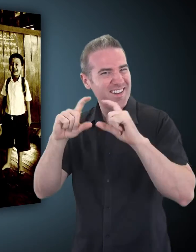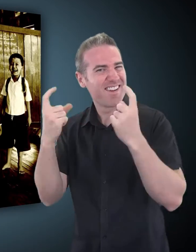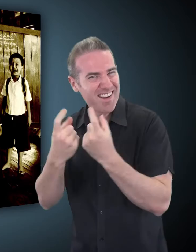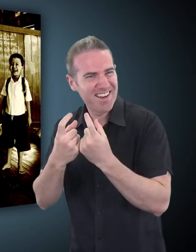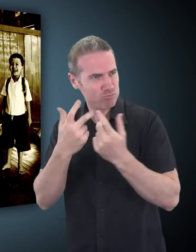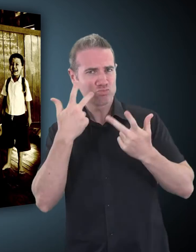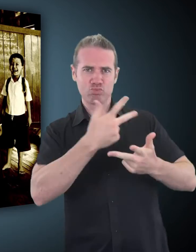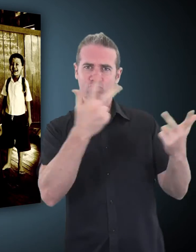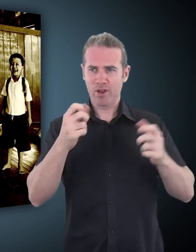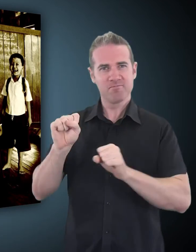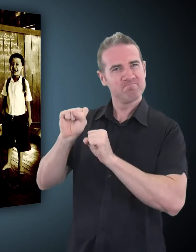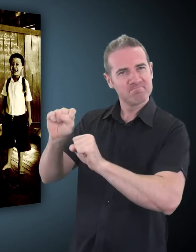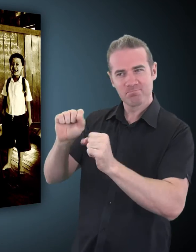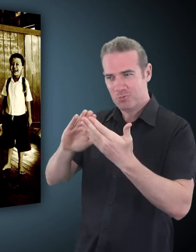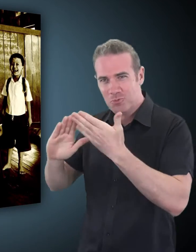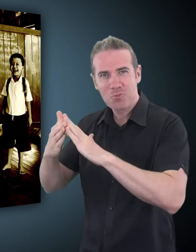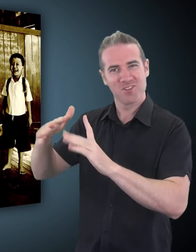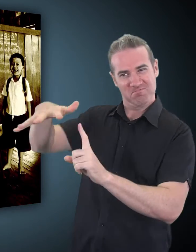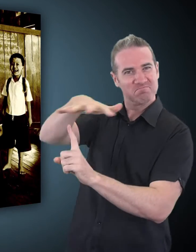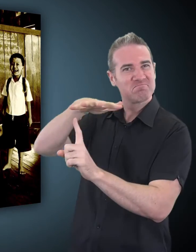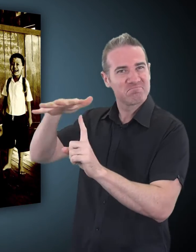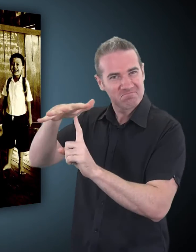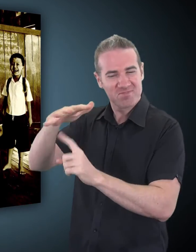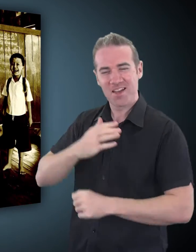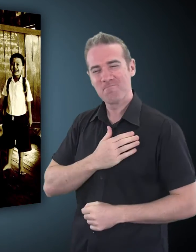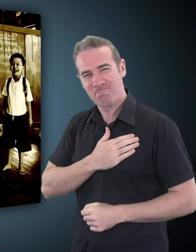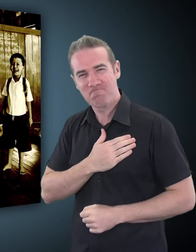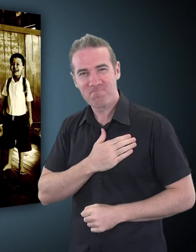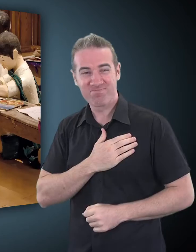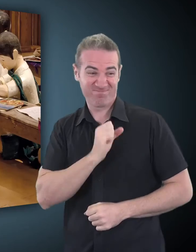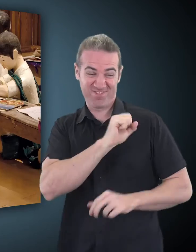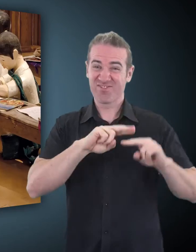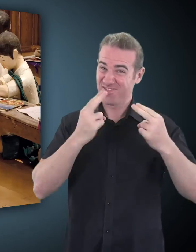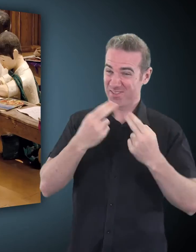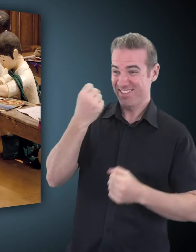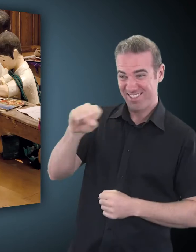and community of a village where she has family and somewhere she is very close to, but also to show the poor